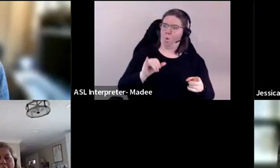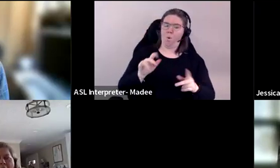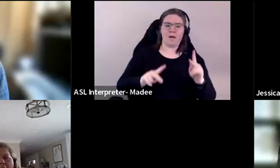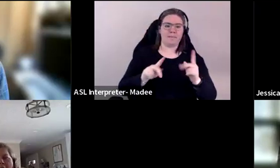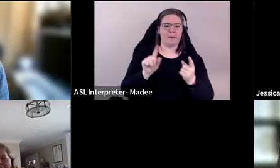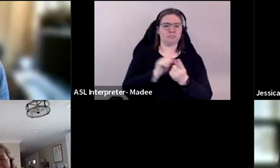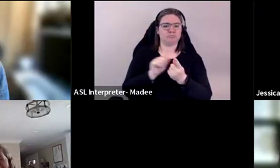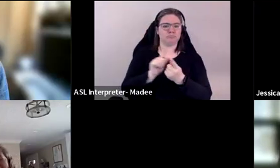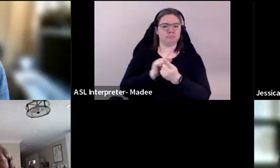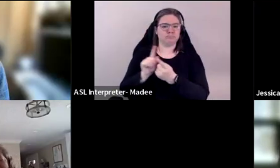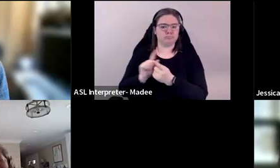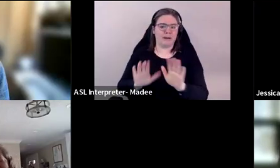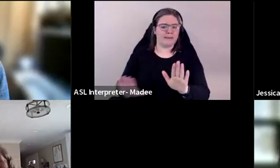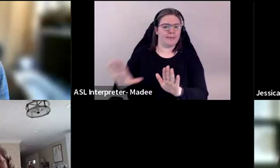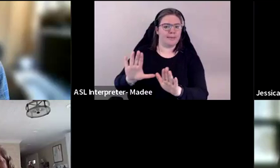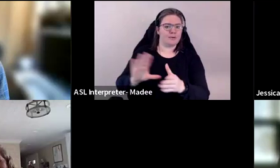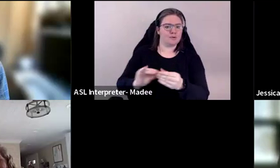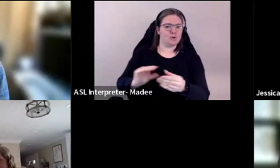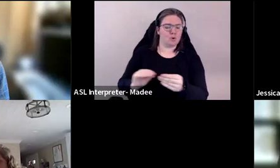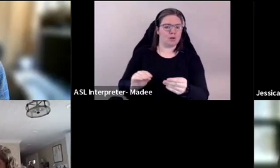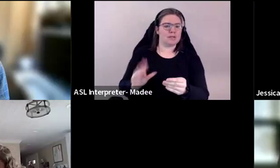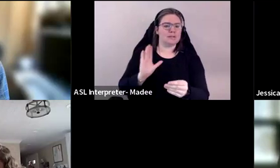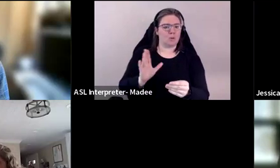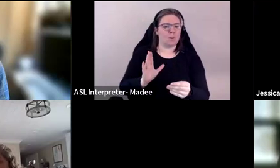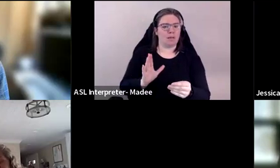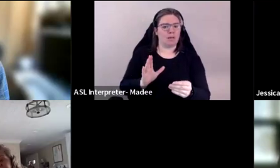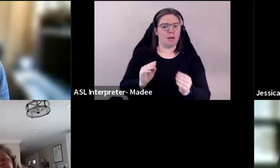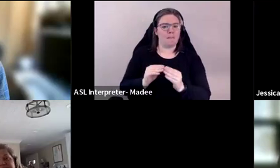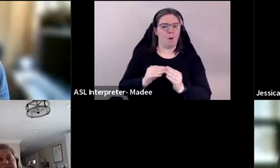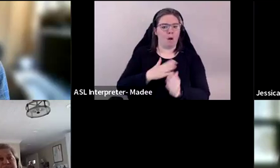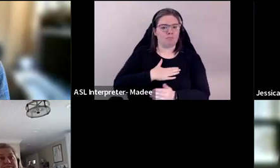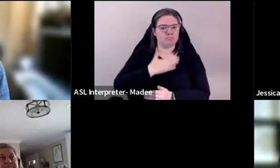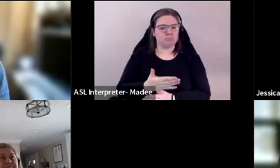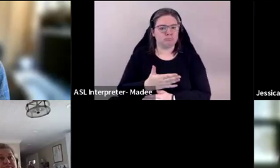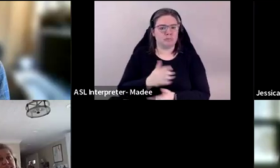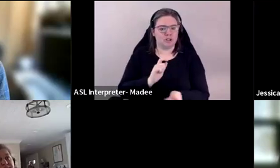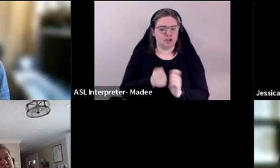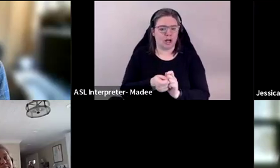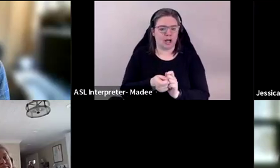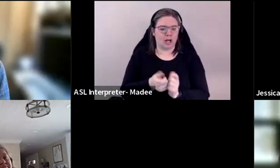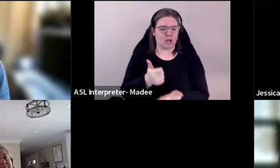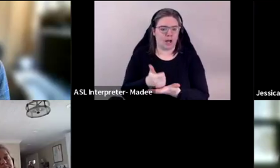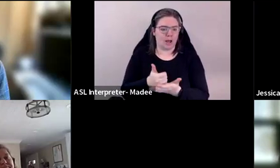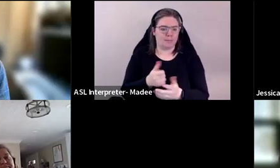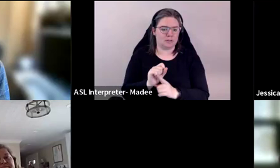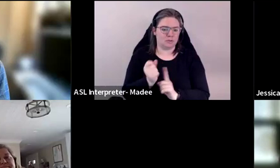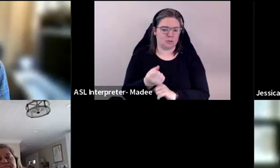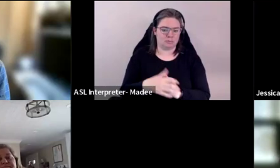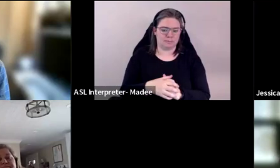Theresa Martinosky: do things that are going to help Theresa Martinosky: situation. Theresa Martinosky: and that works for housing as as well as pretty much anything else.